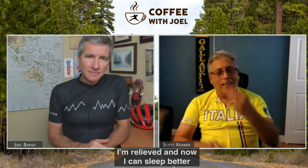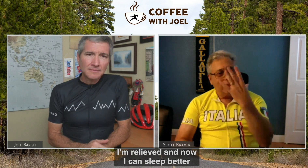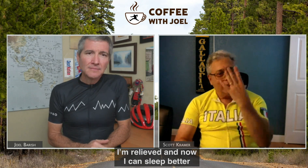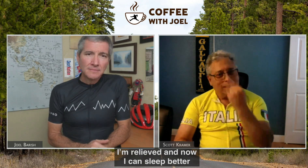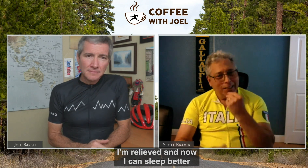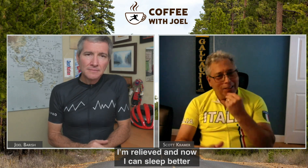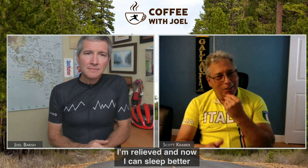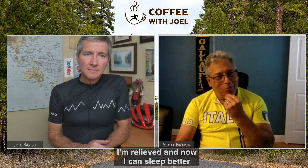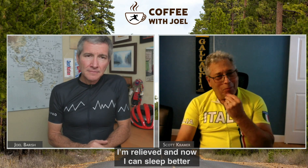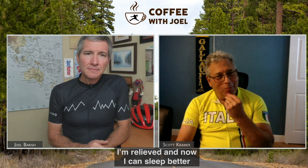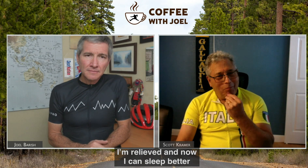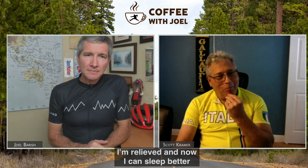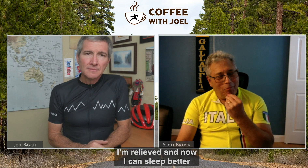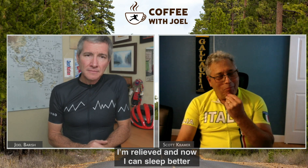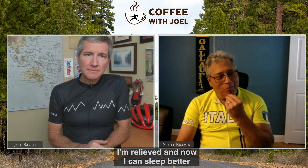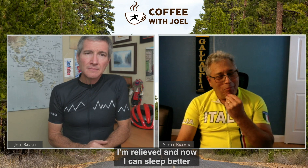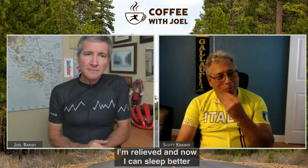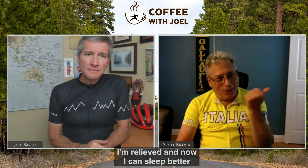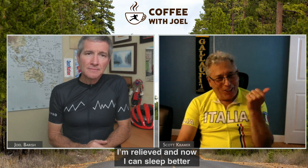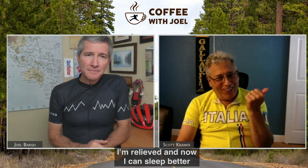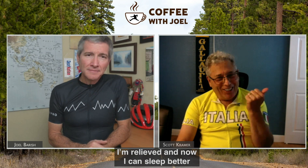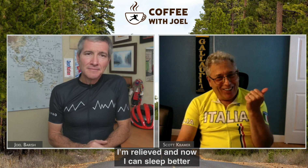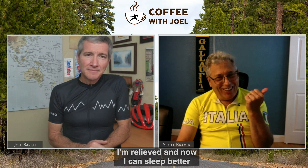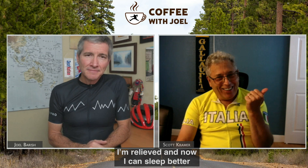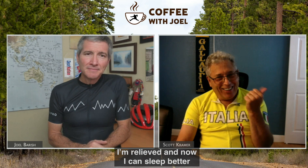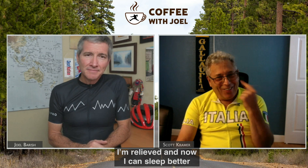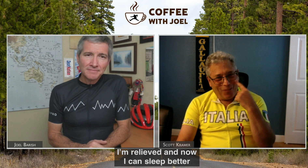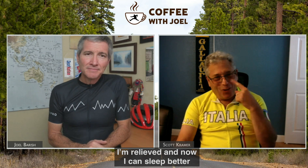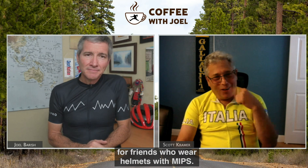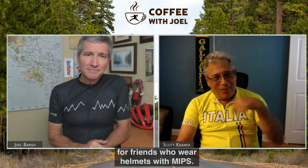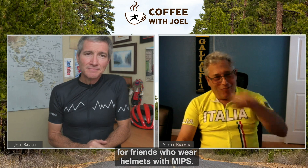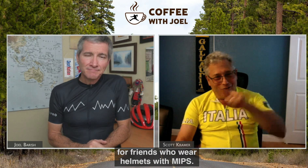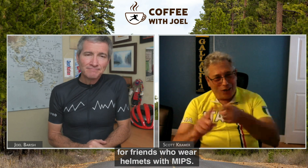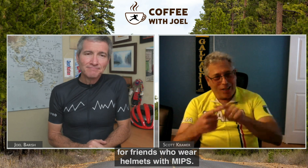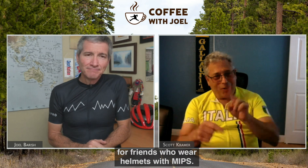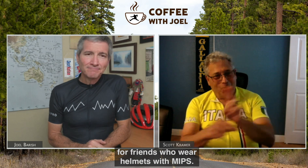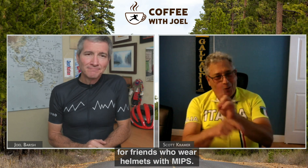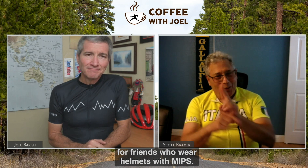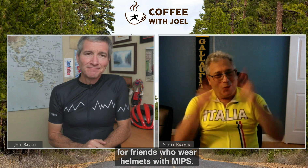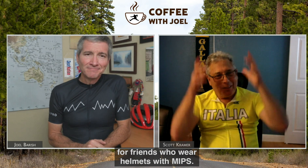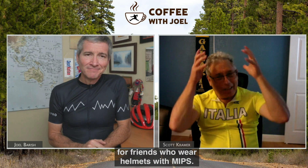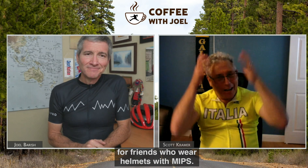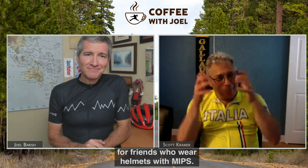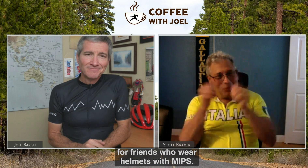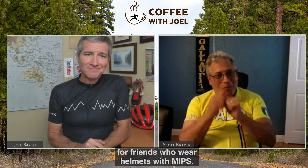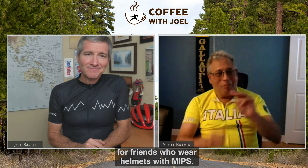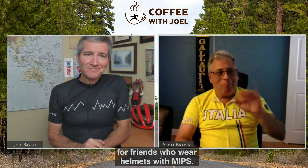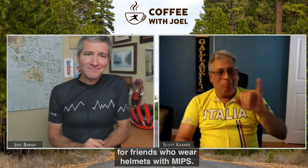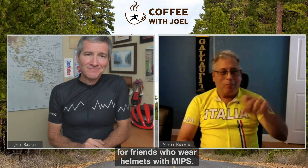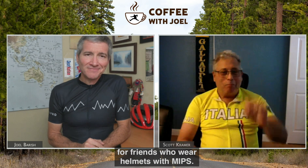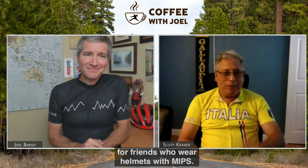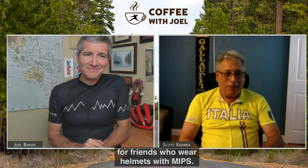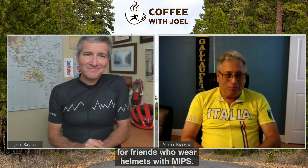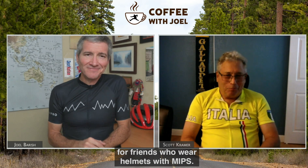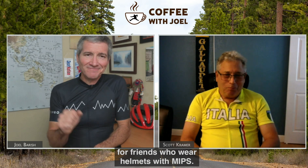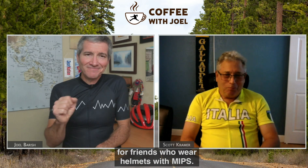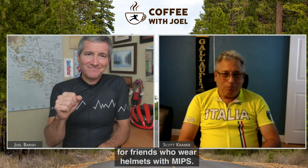I’m relieved and now I can sleep better for friends who wear helmets with MIPS.